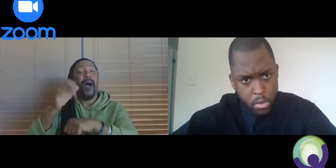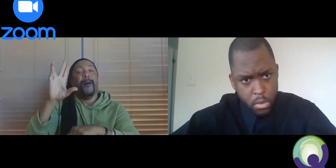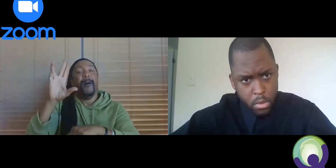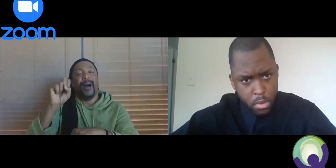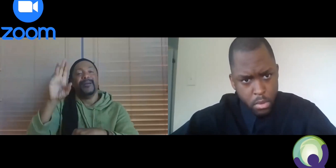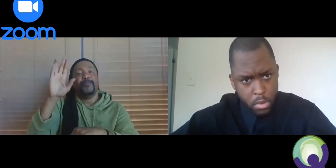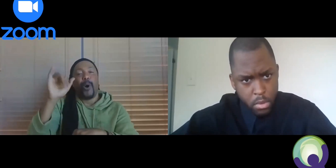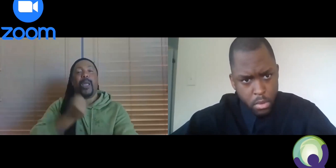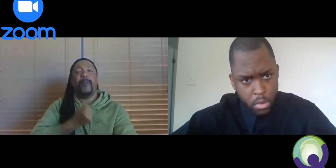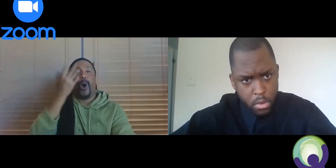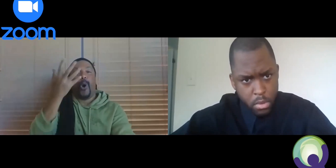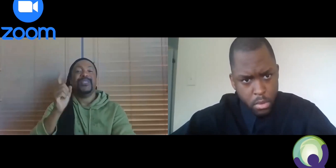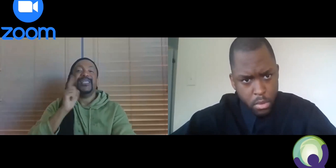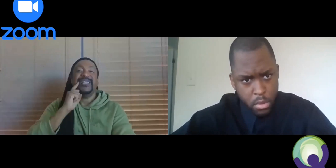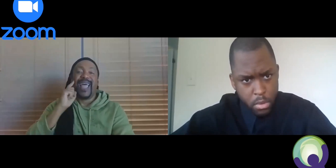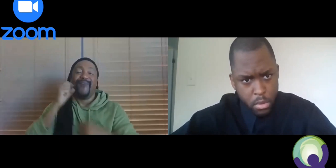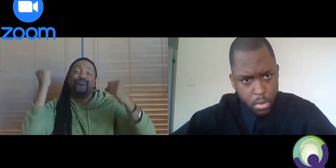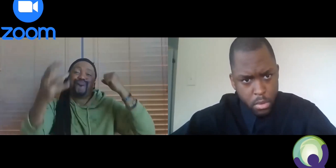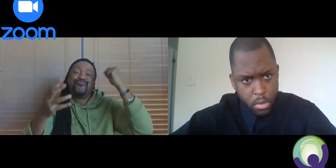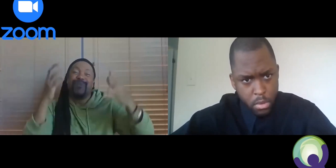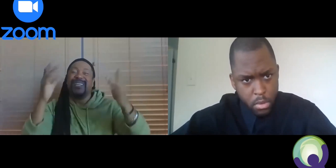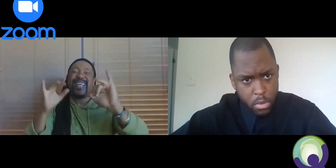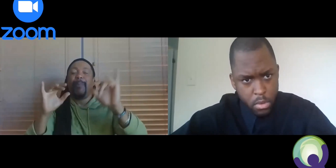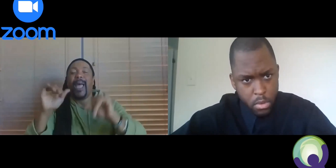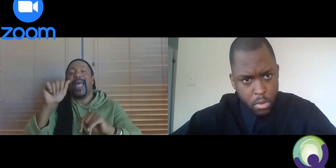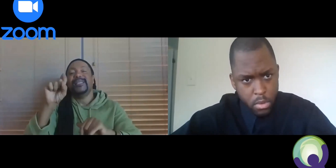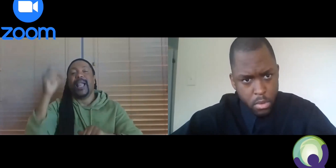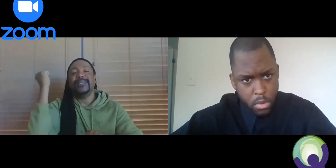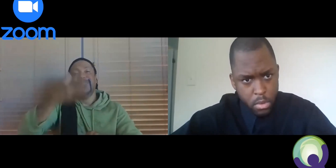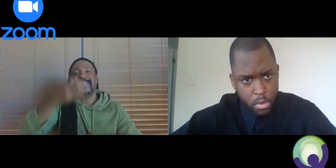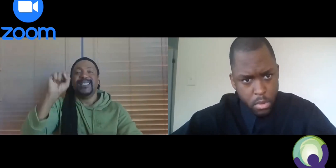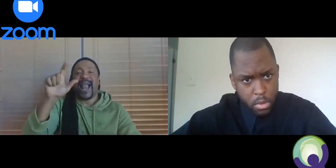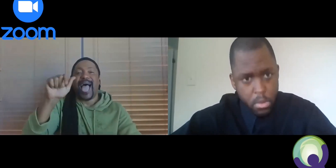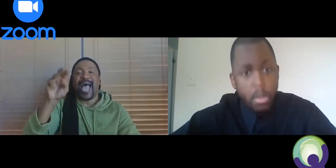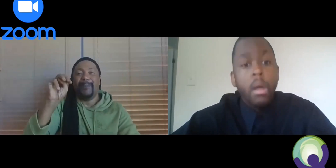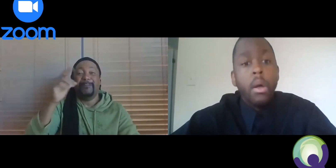He set up BusBoy and Poets for the Deaf and it’s like ASL Slam.